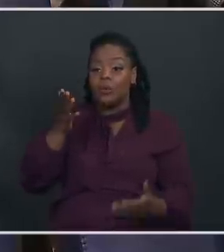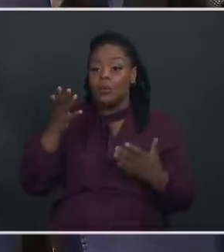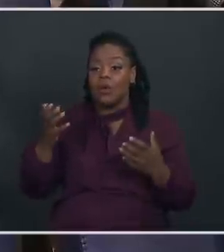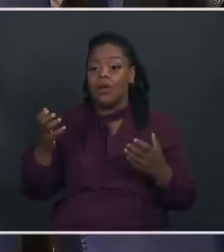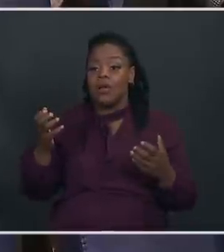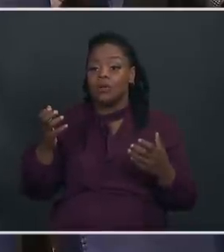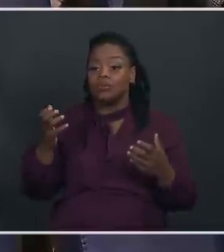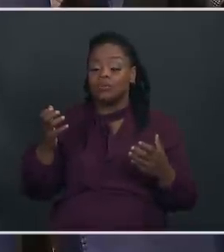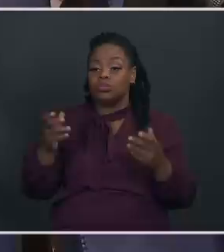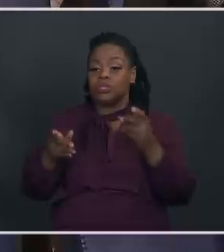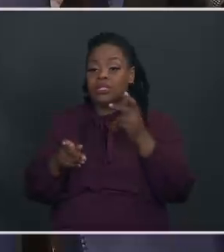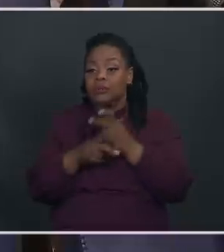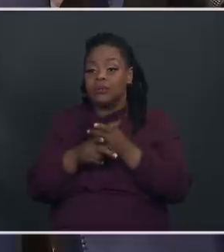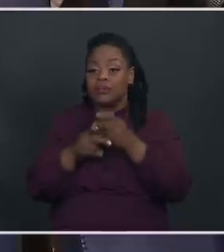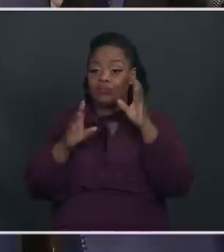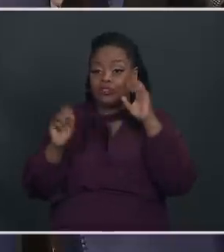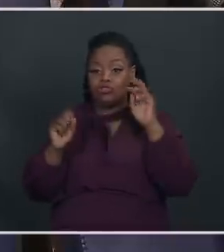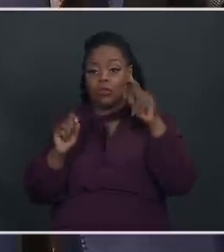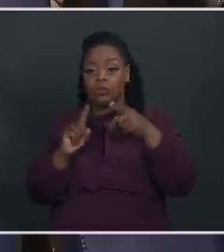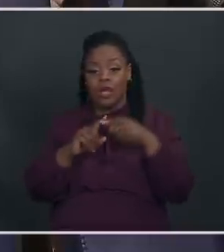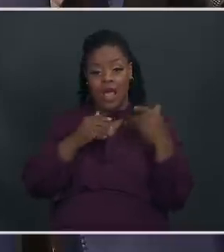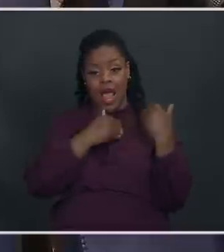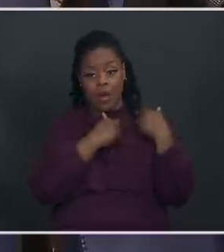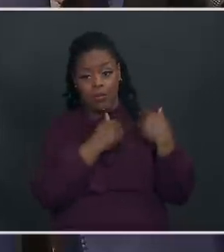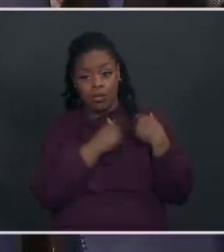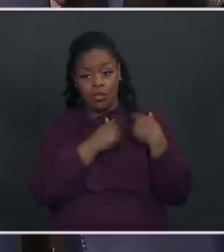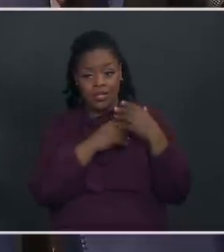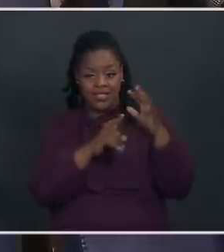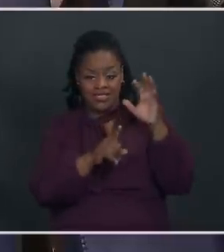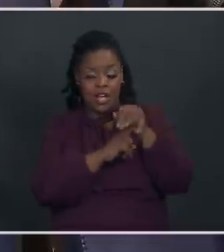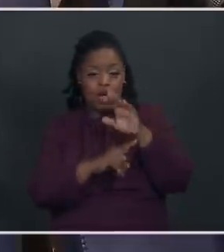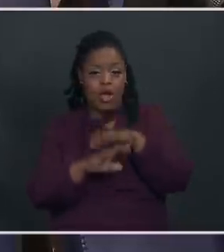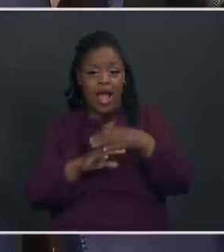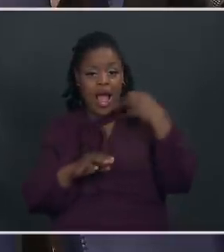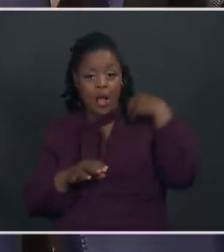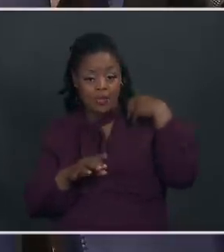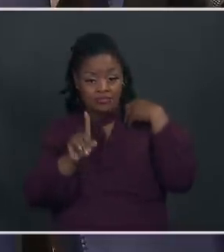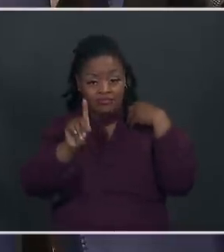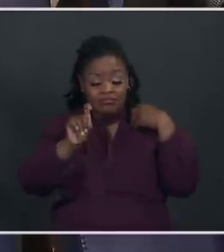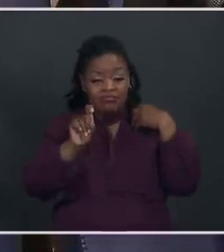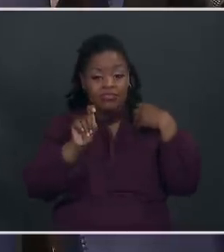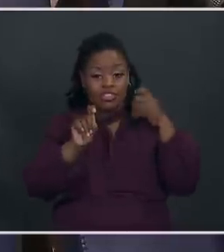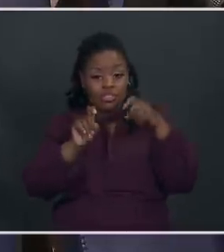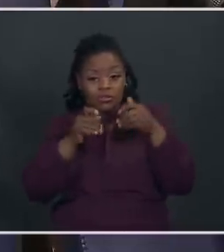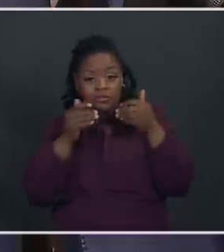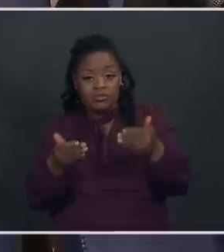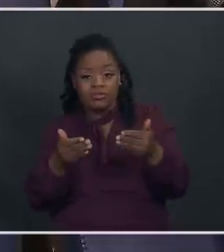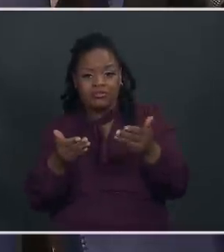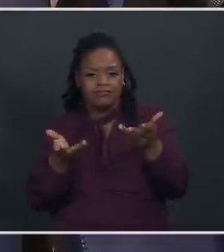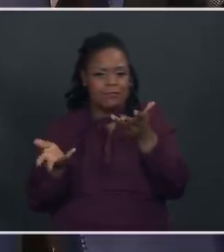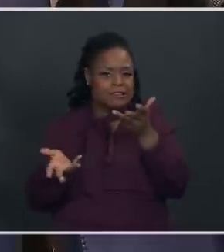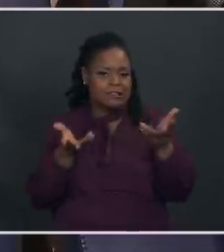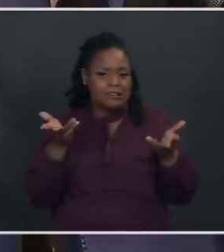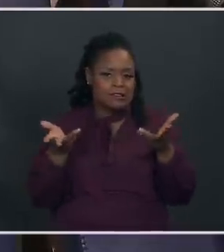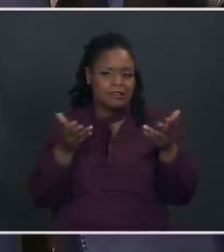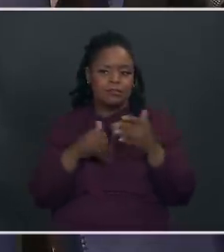And does he see censure against former President Trump as a viable alternative to convictions, since it looks unlikely at this point?